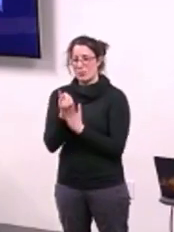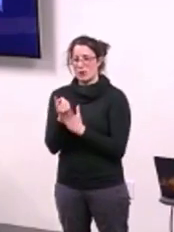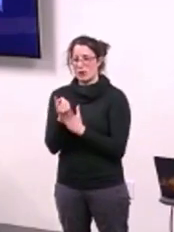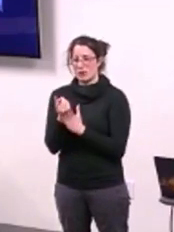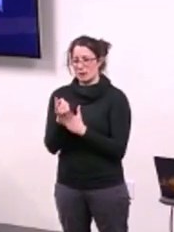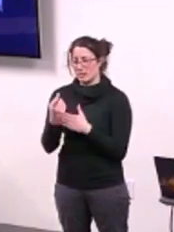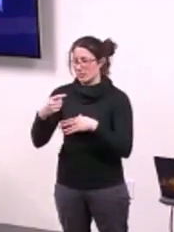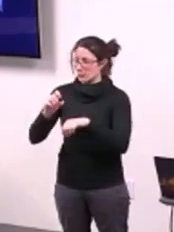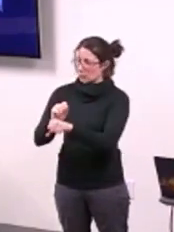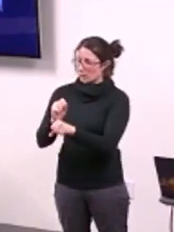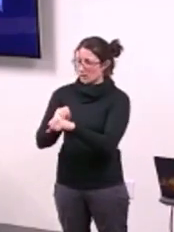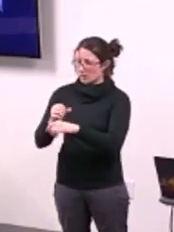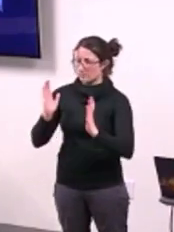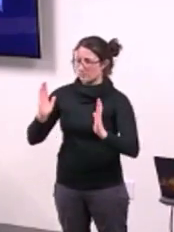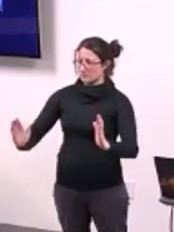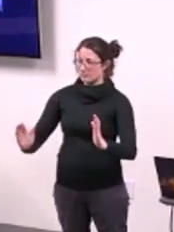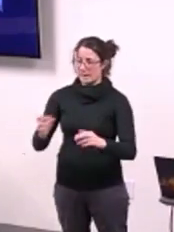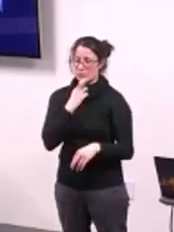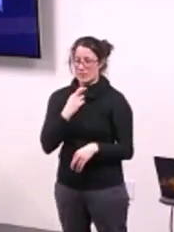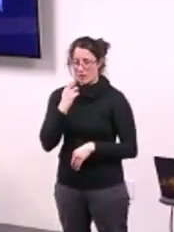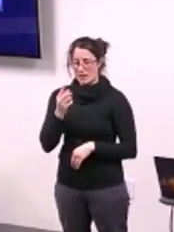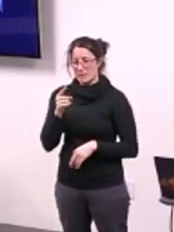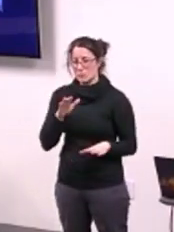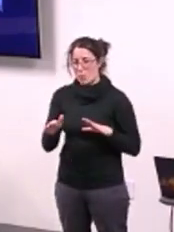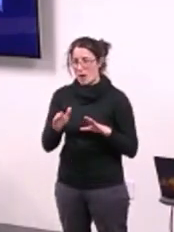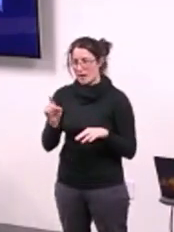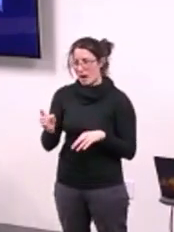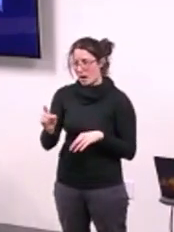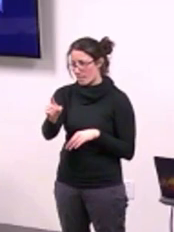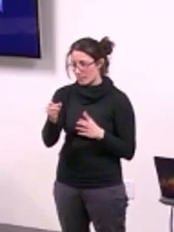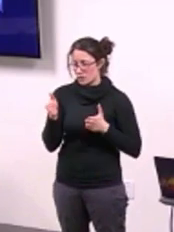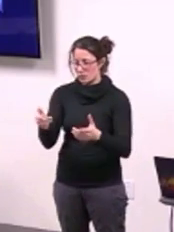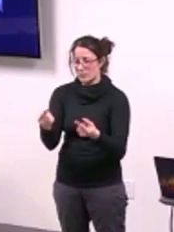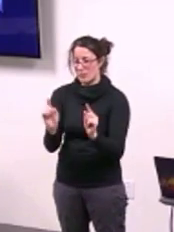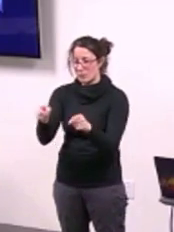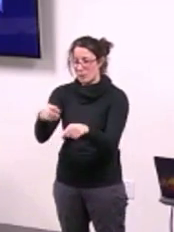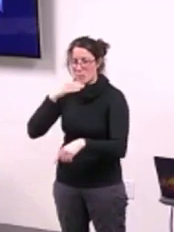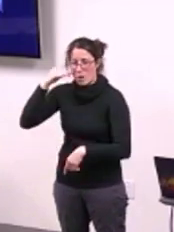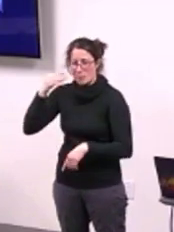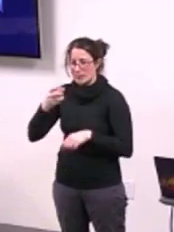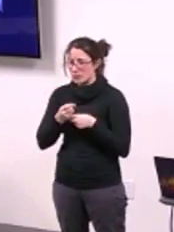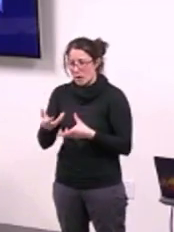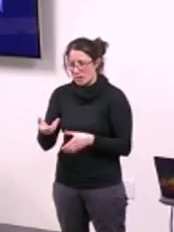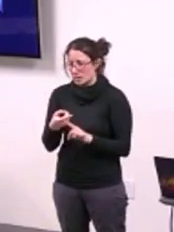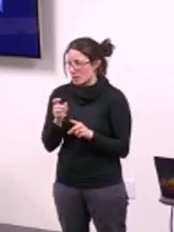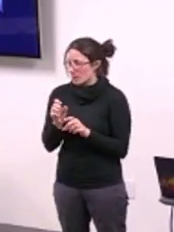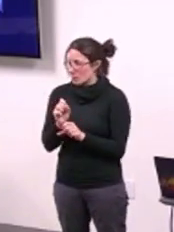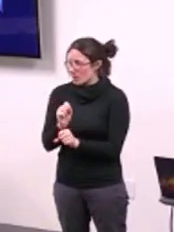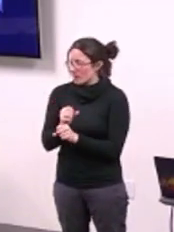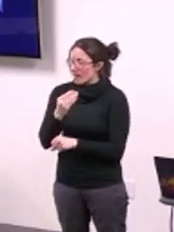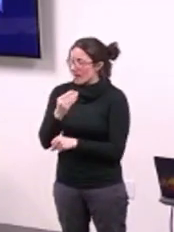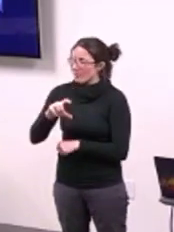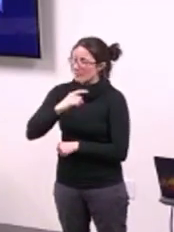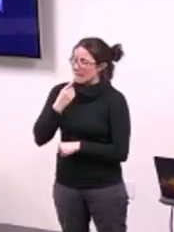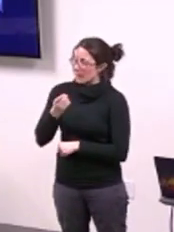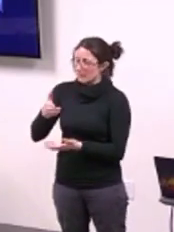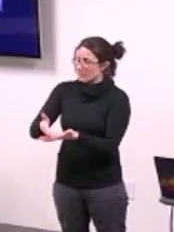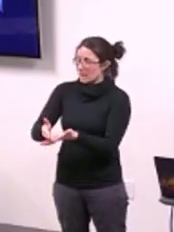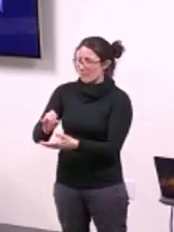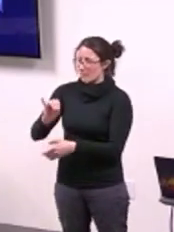He's walking up the street, trying to get home. And he's exhausted. The cops tell him, "Stop jaywalking, stop jaywalking.